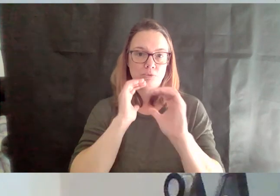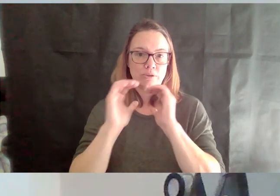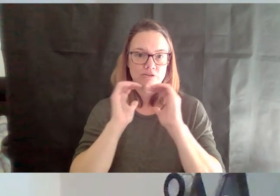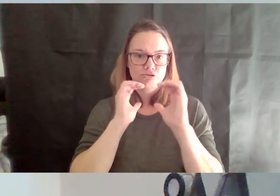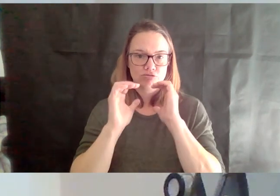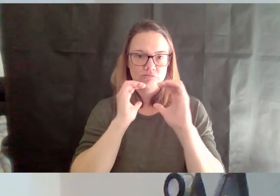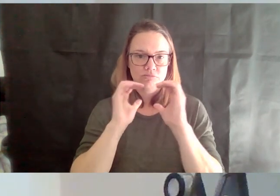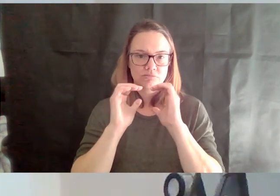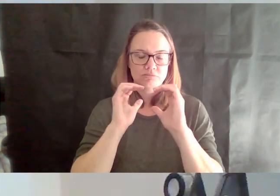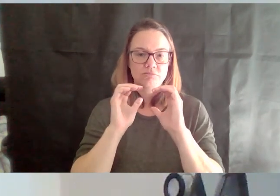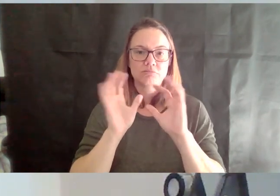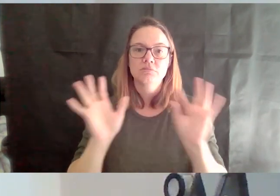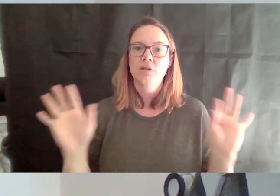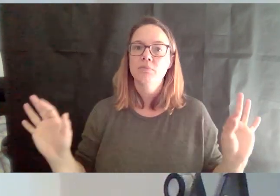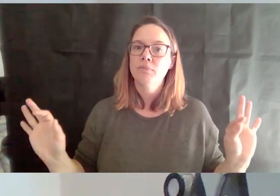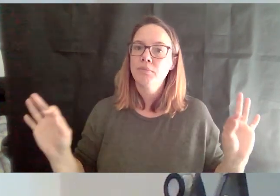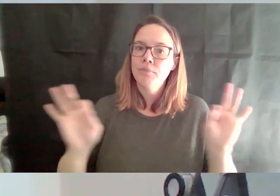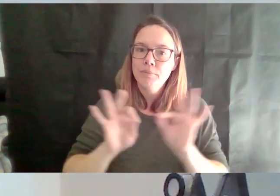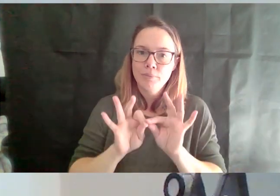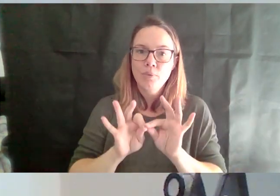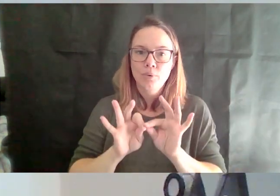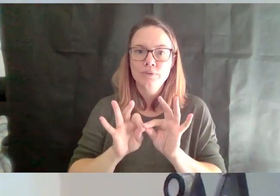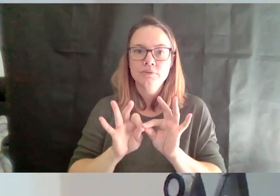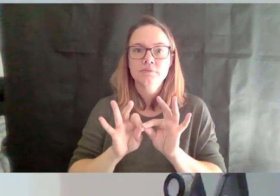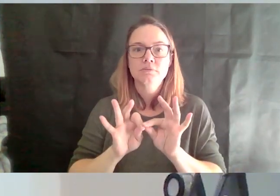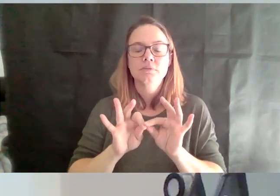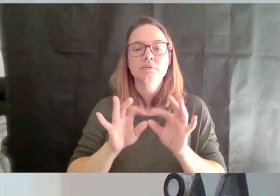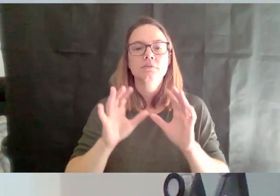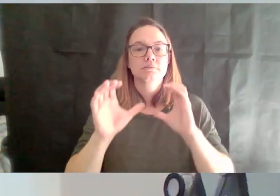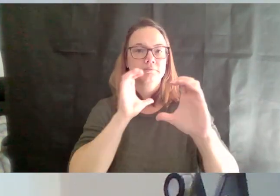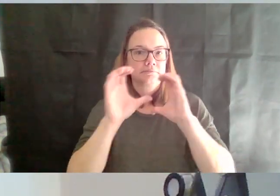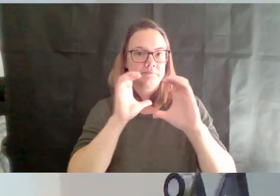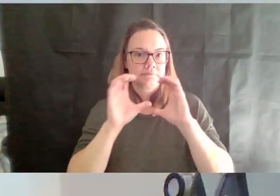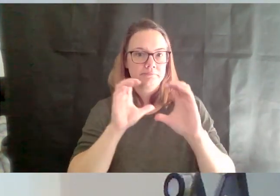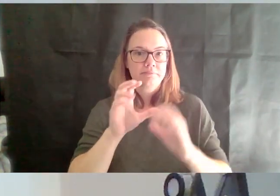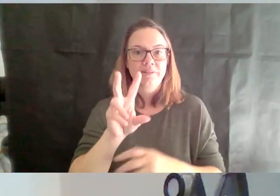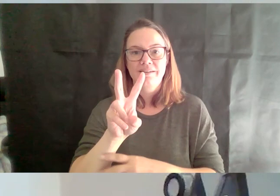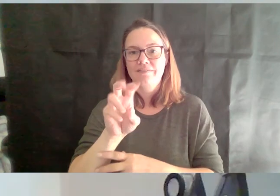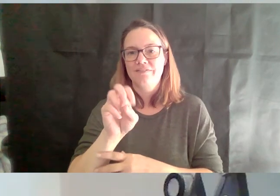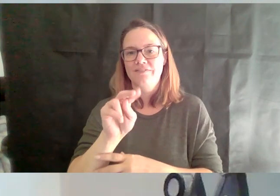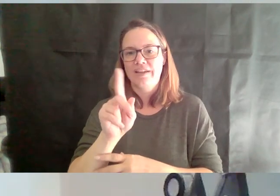It's important to keep communications with vendors if you don't have a payee.